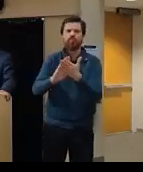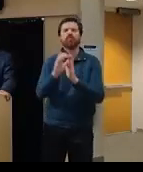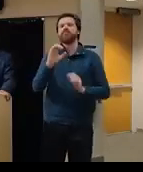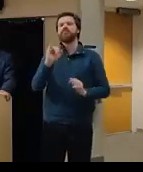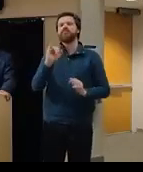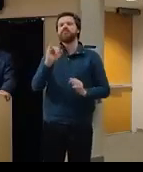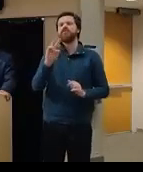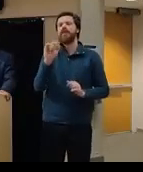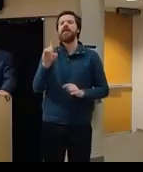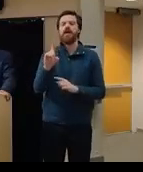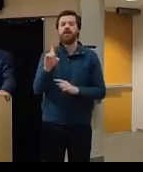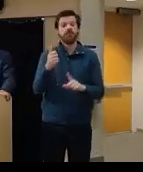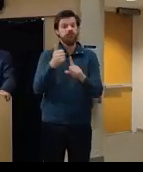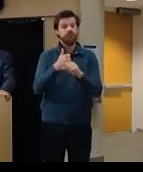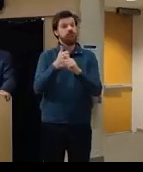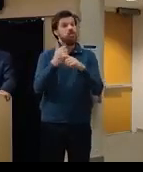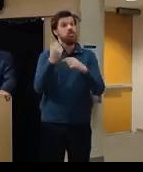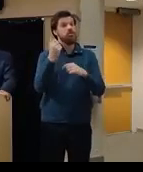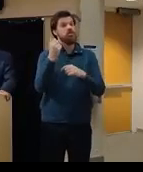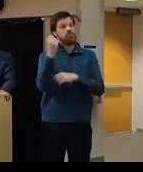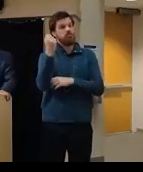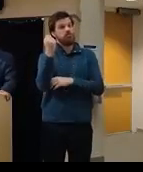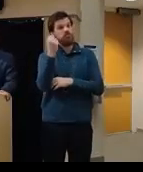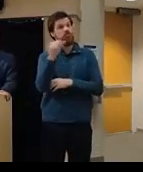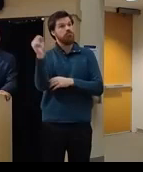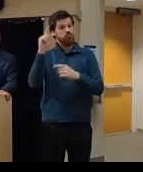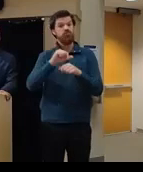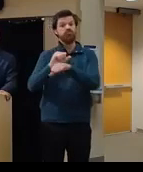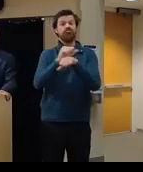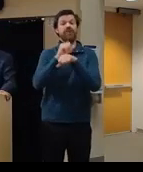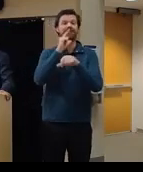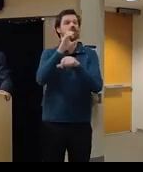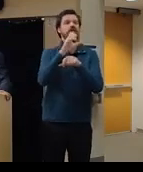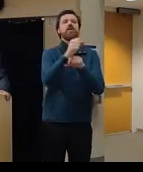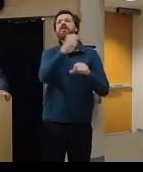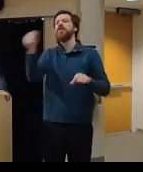Russ was an abolitionist who advocated for enslave people to be relocated to colonies in Africa send